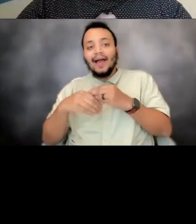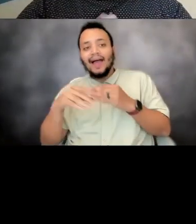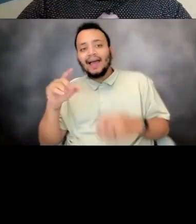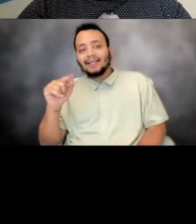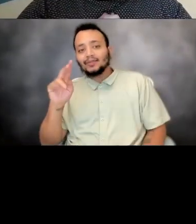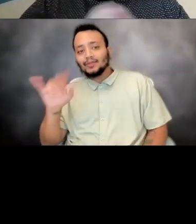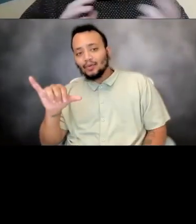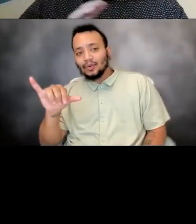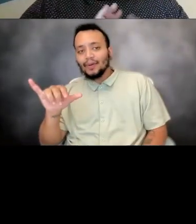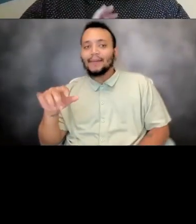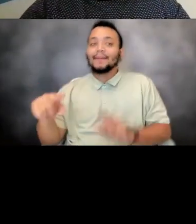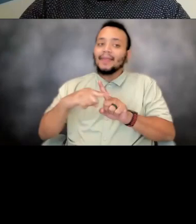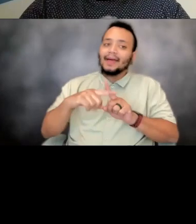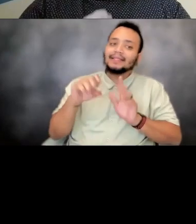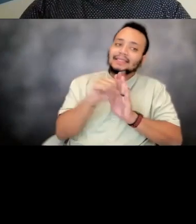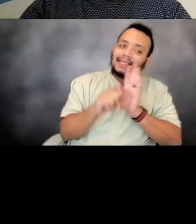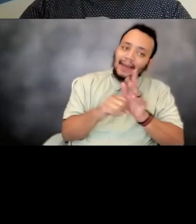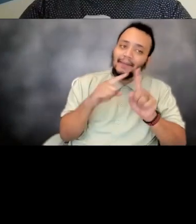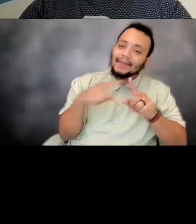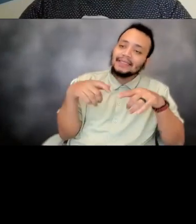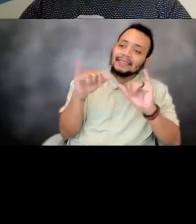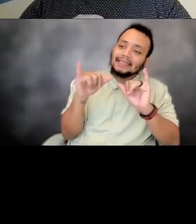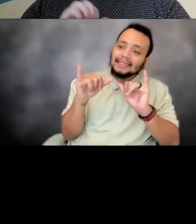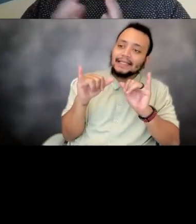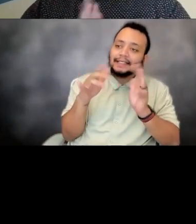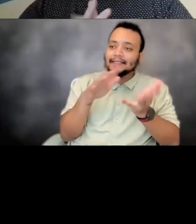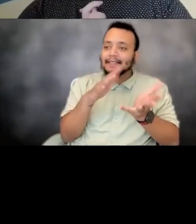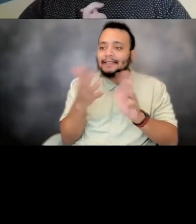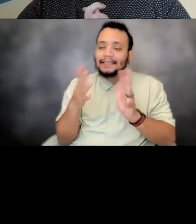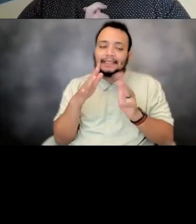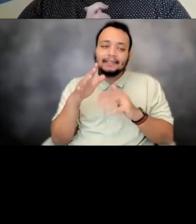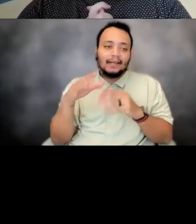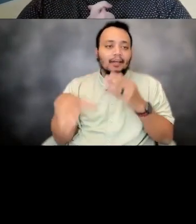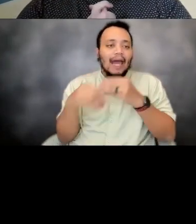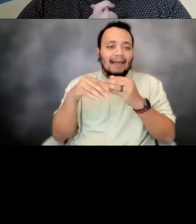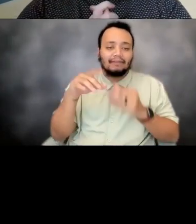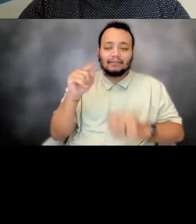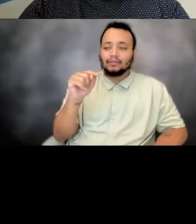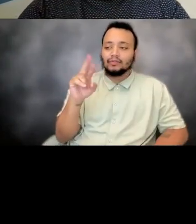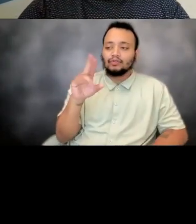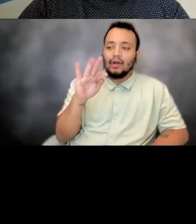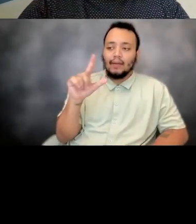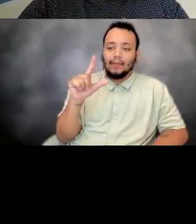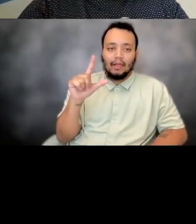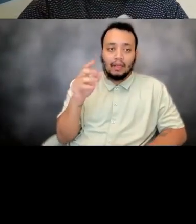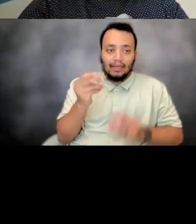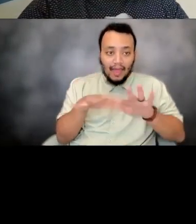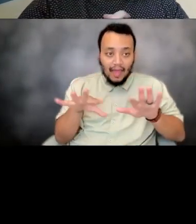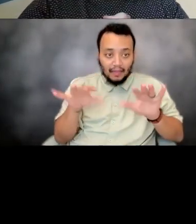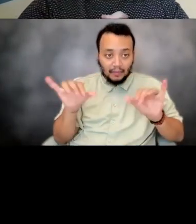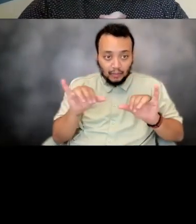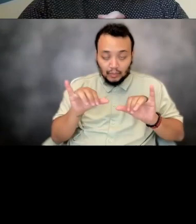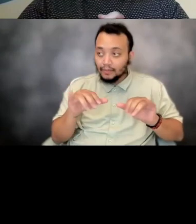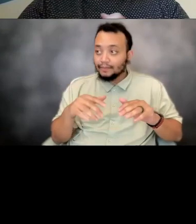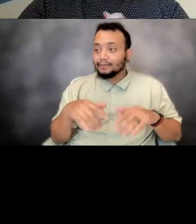but could have, again, named tribal lands in there. For community members, folks represented